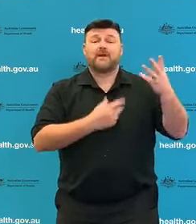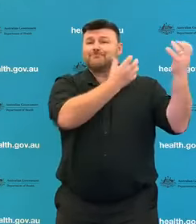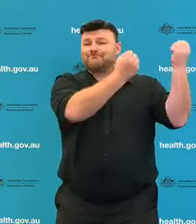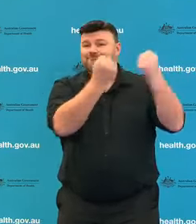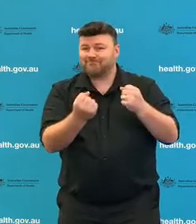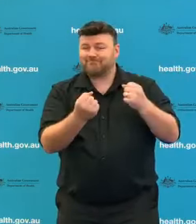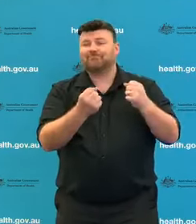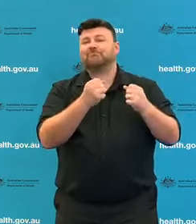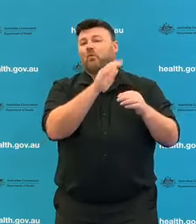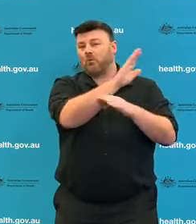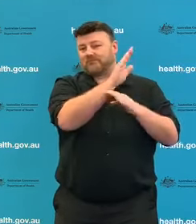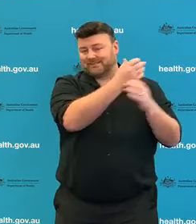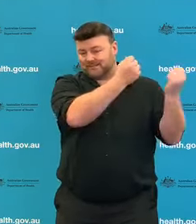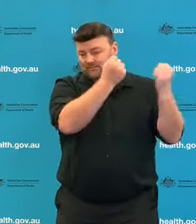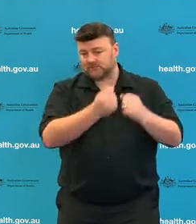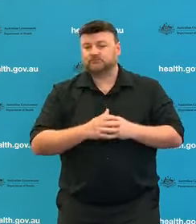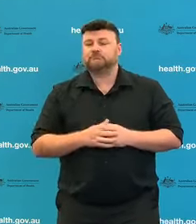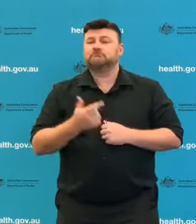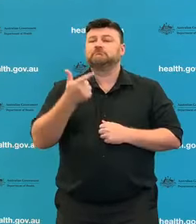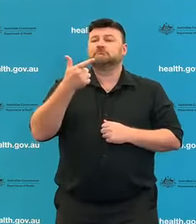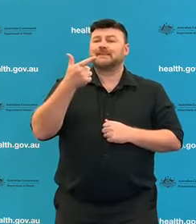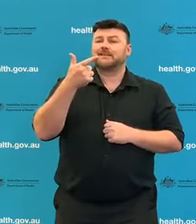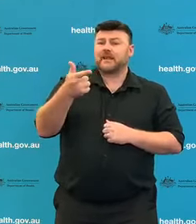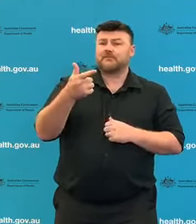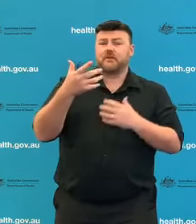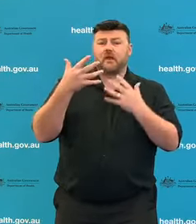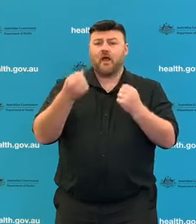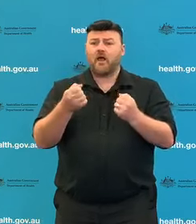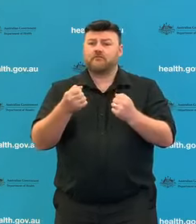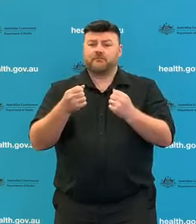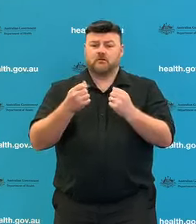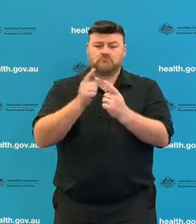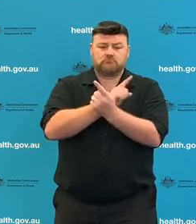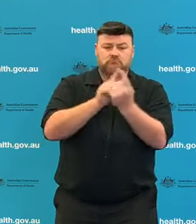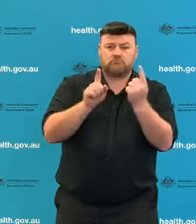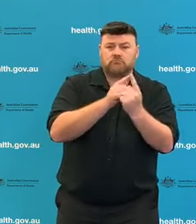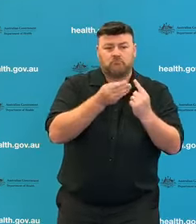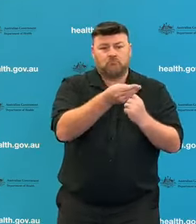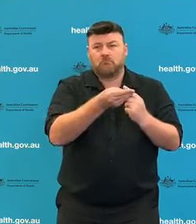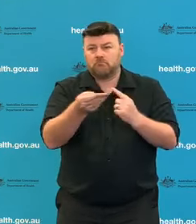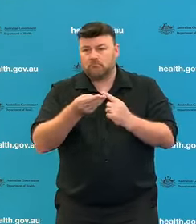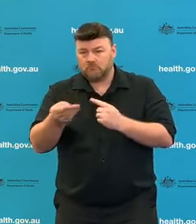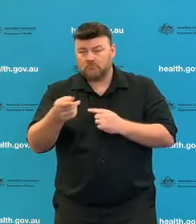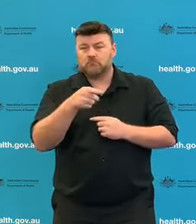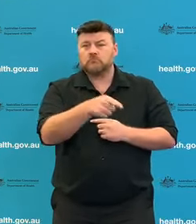seven locally acquired where their contact is confirmed and two locally acquired where the